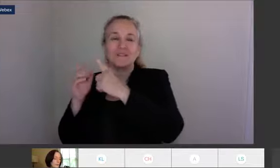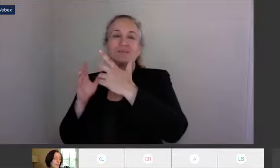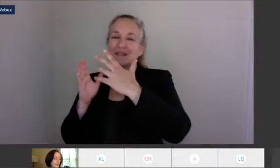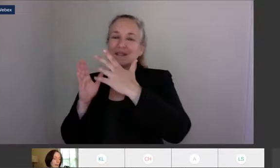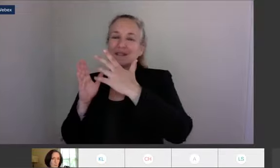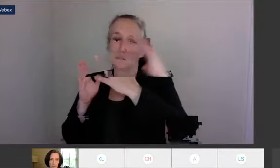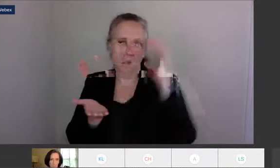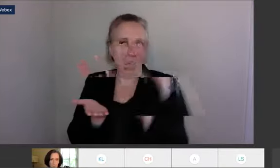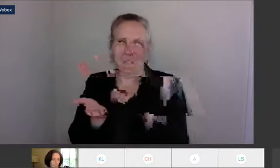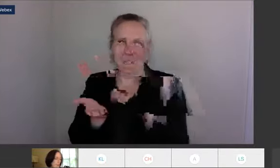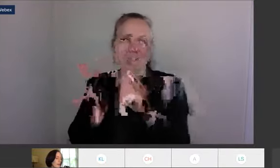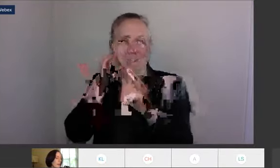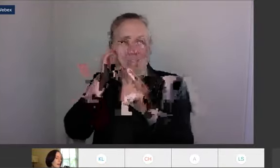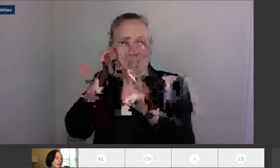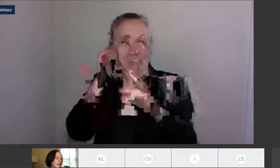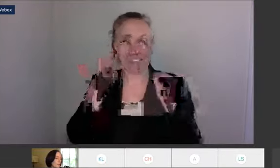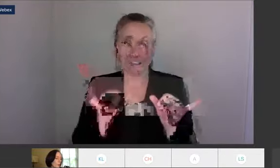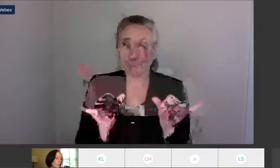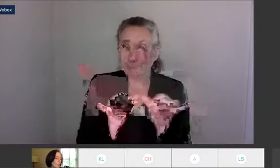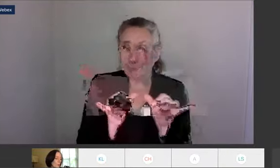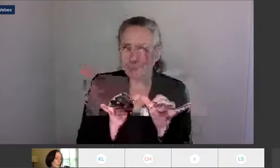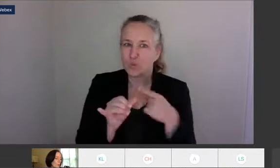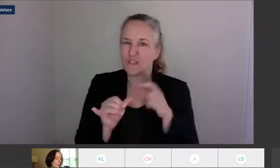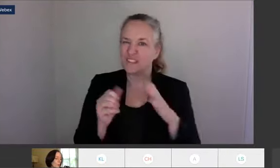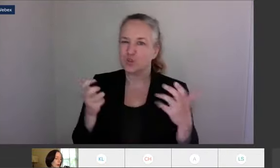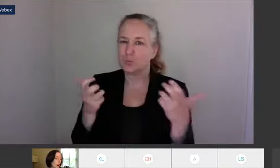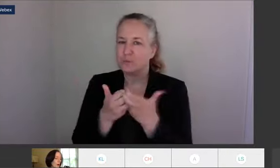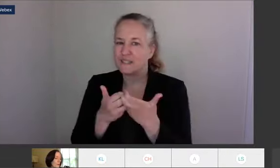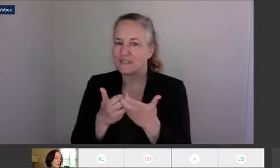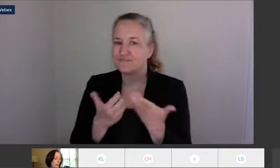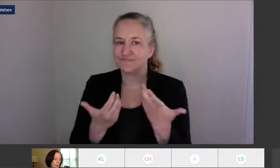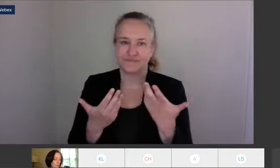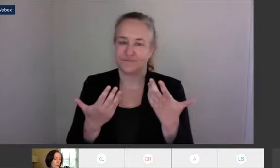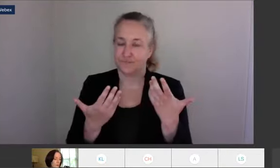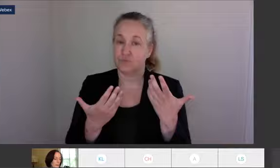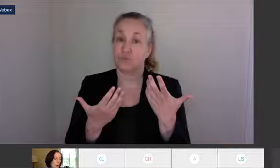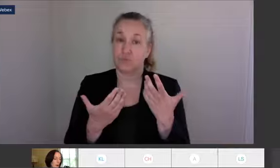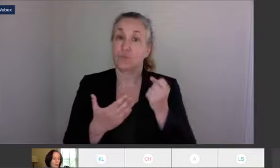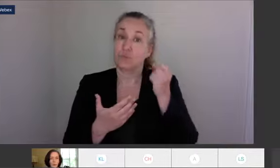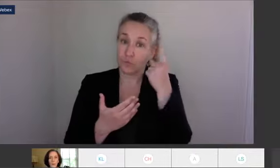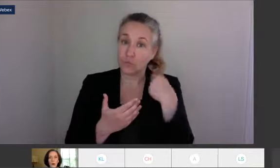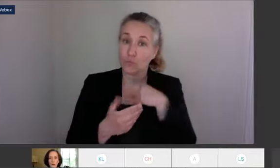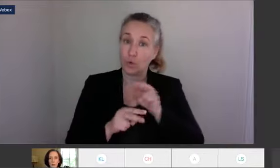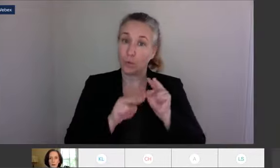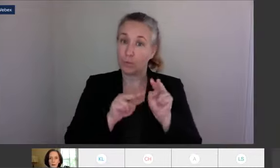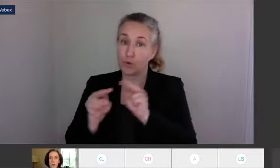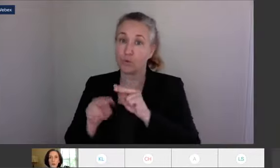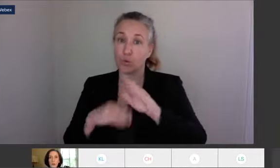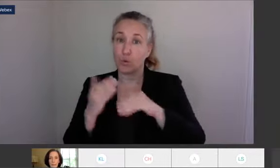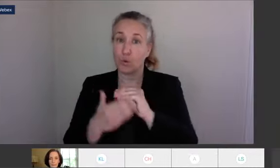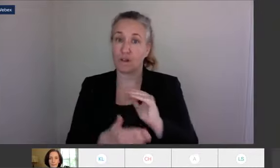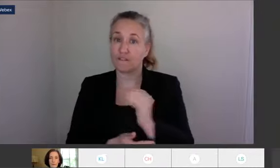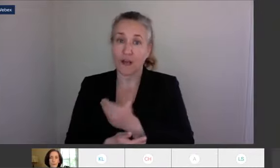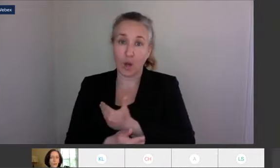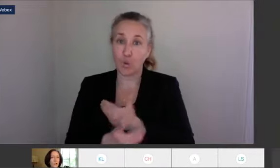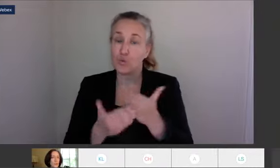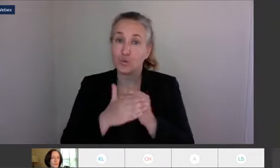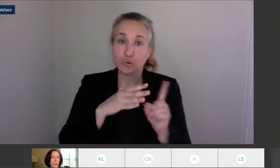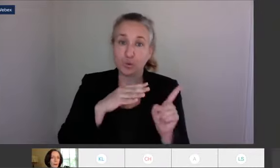meet that metric we are monitoring all of our new cases or we're just about I